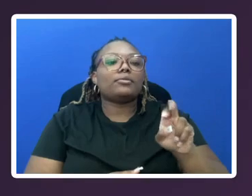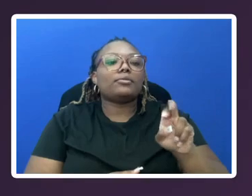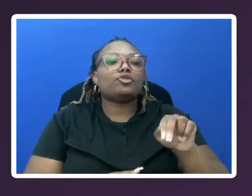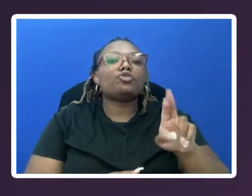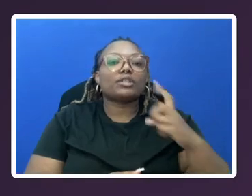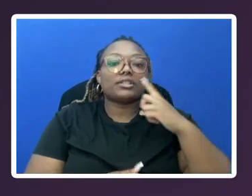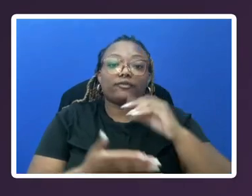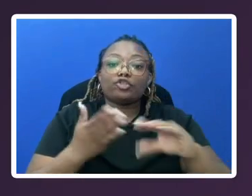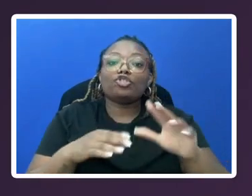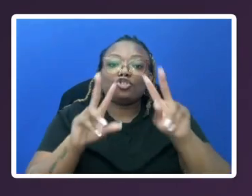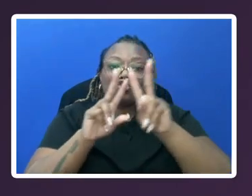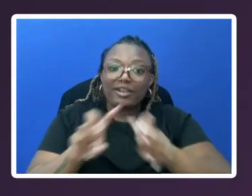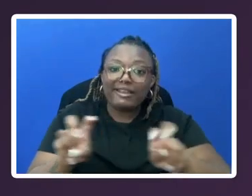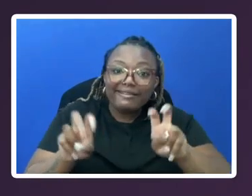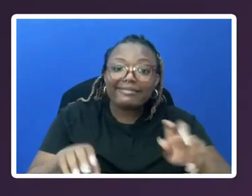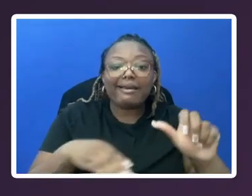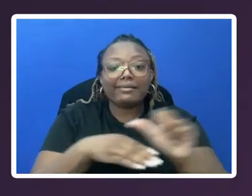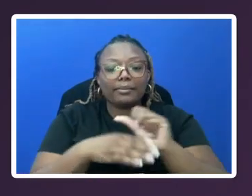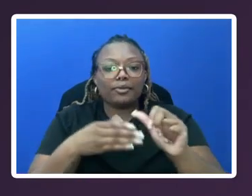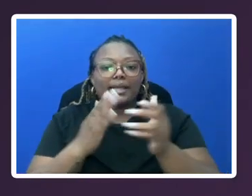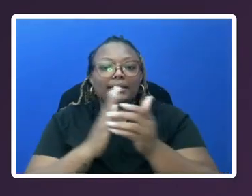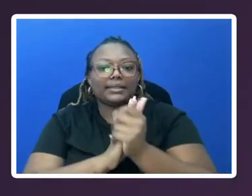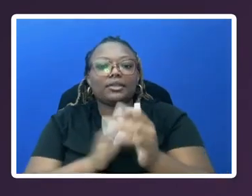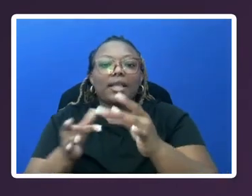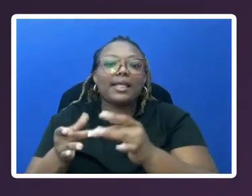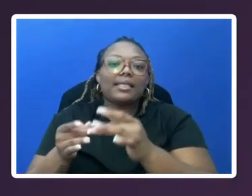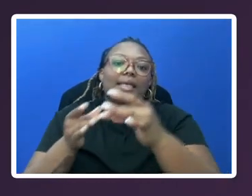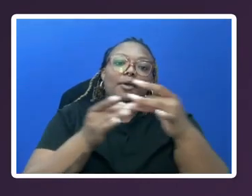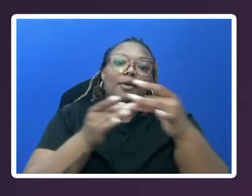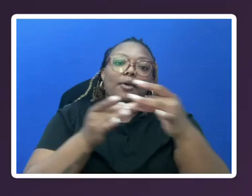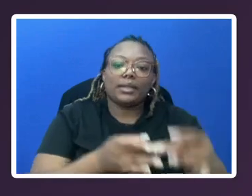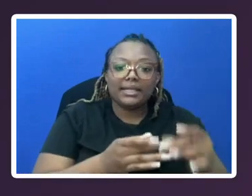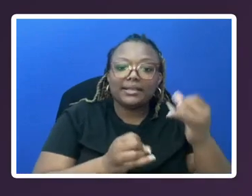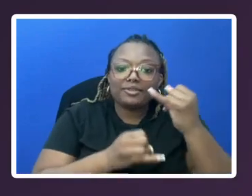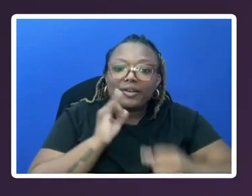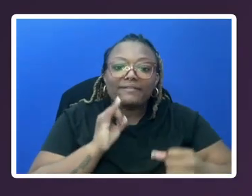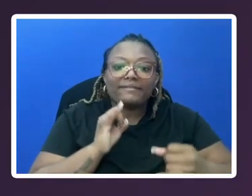lead them to a final summative or ending task, where students will